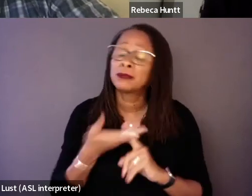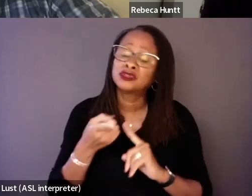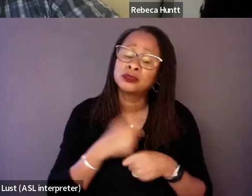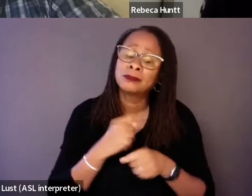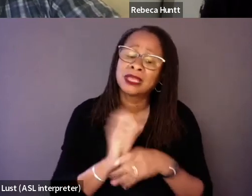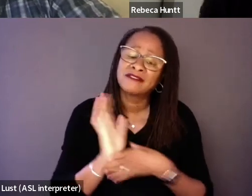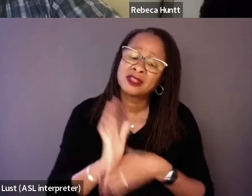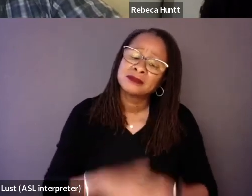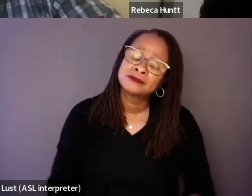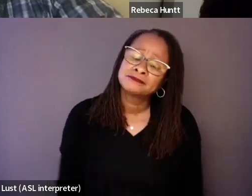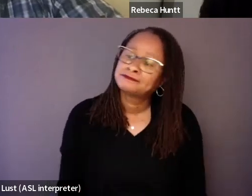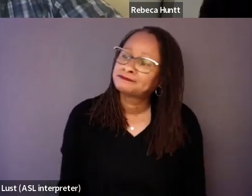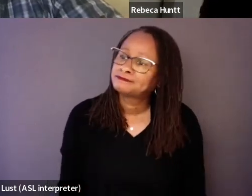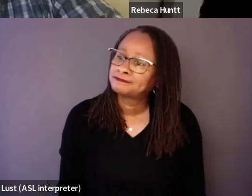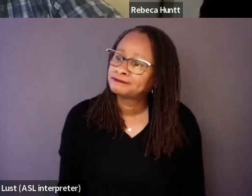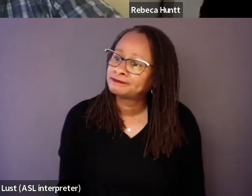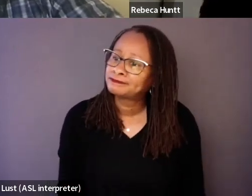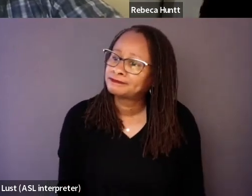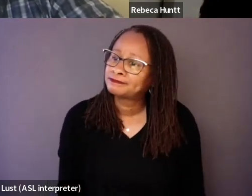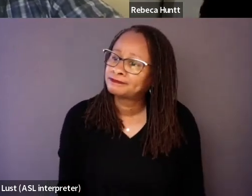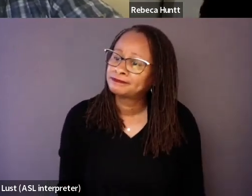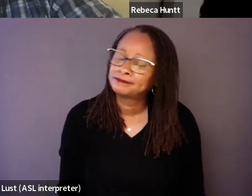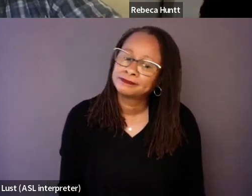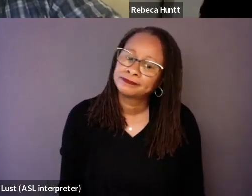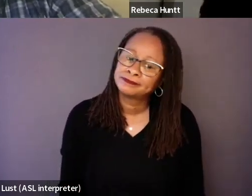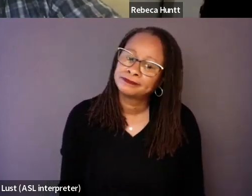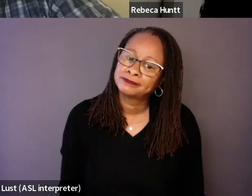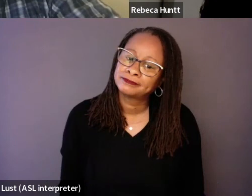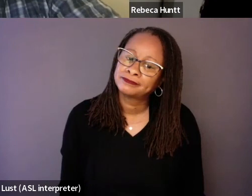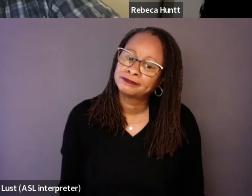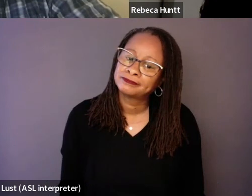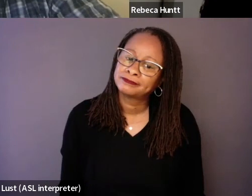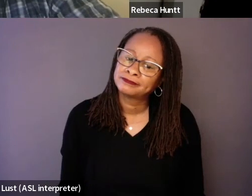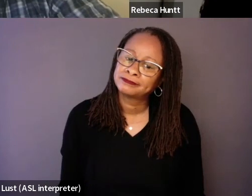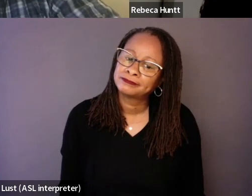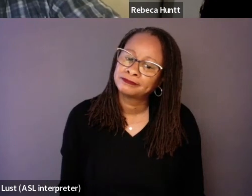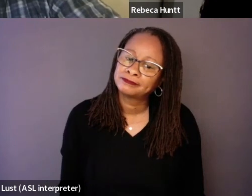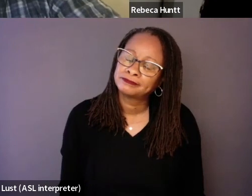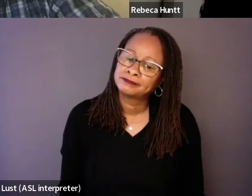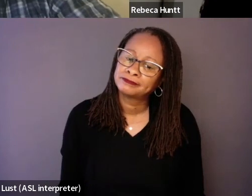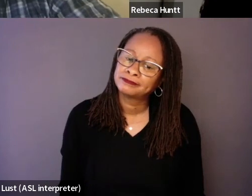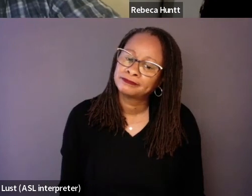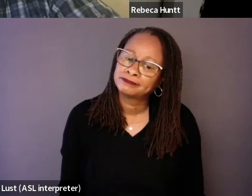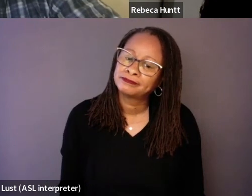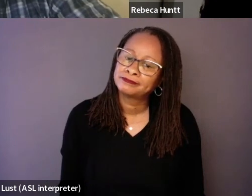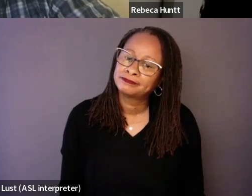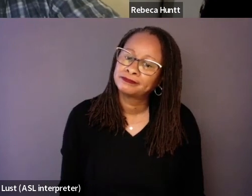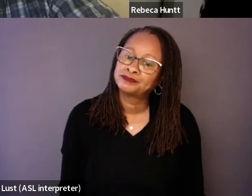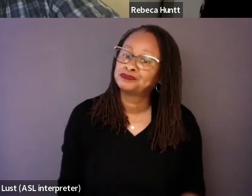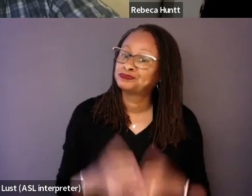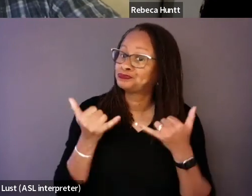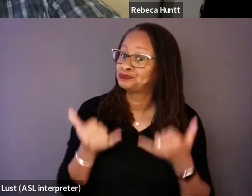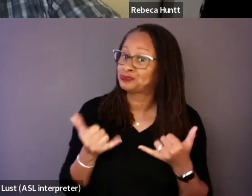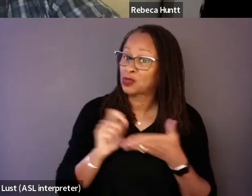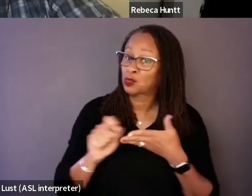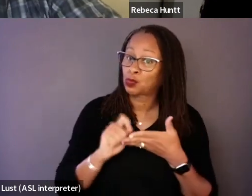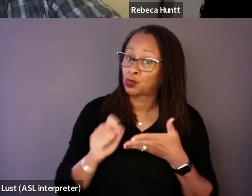Yeah, I -- right now I'm working on my first narrative script.